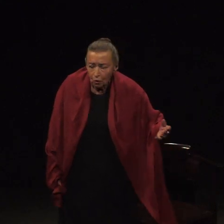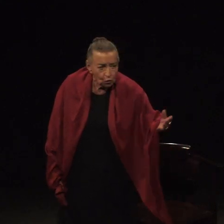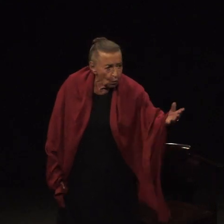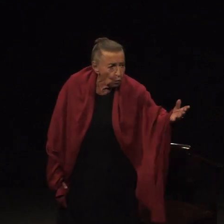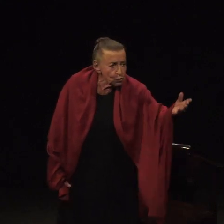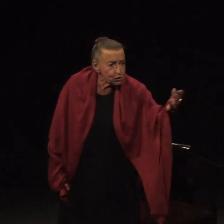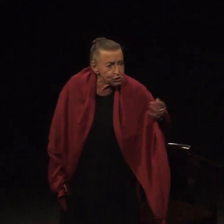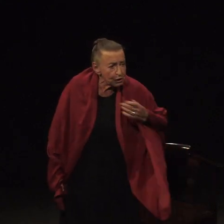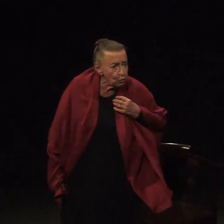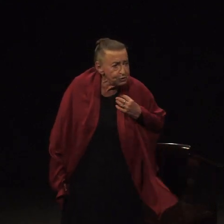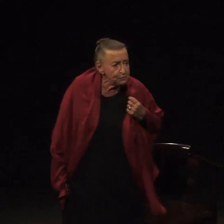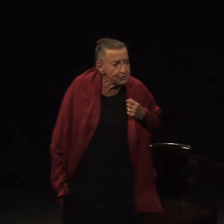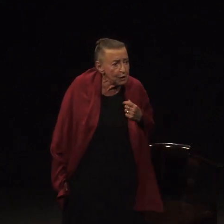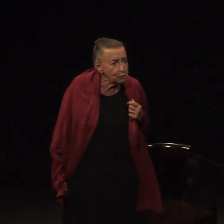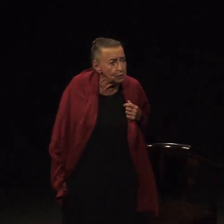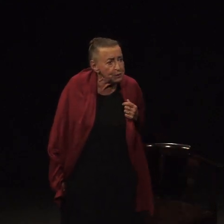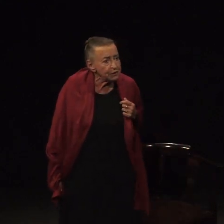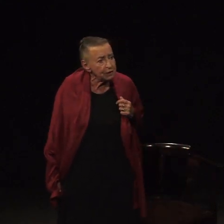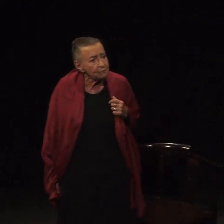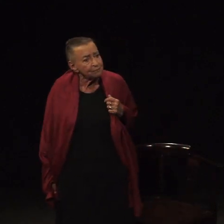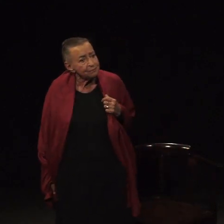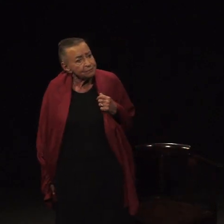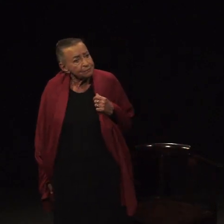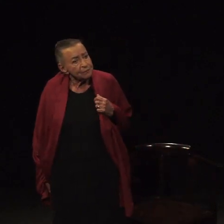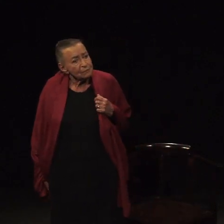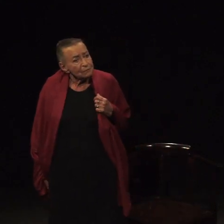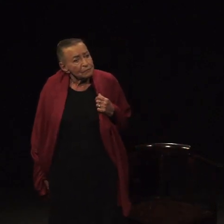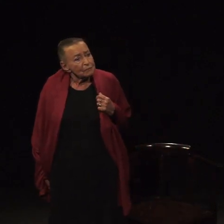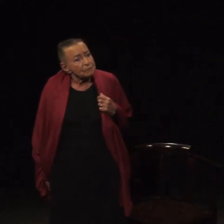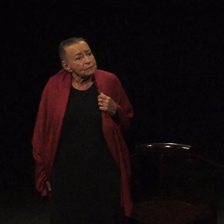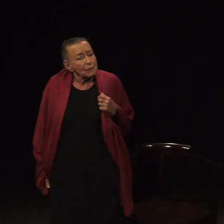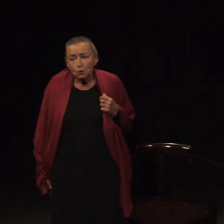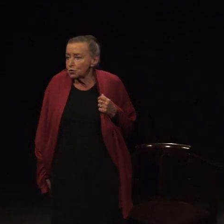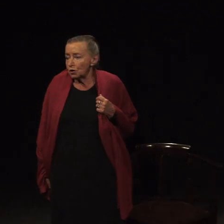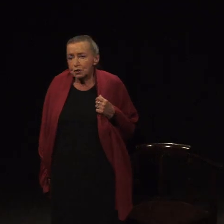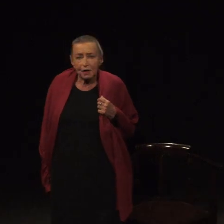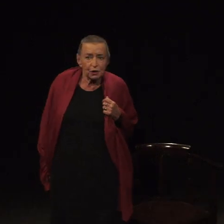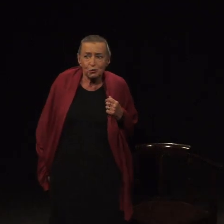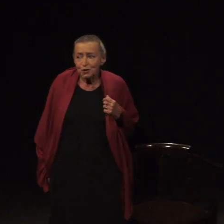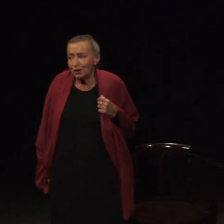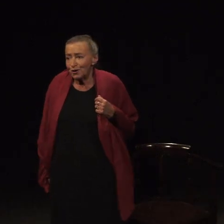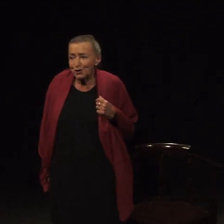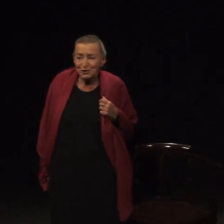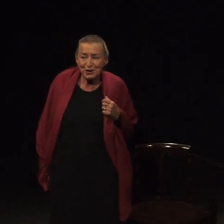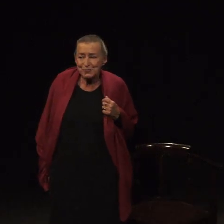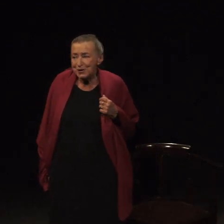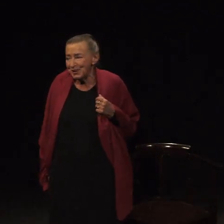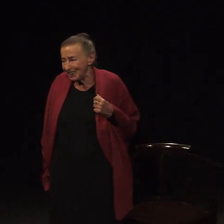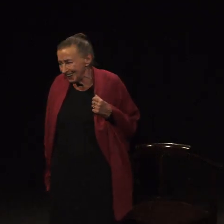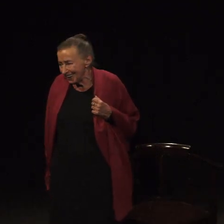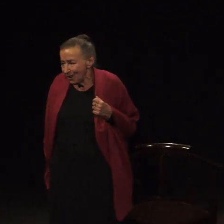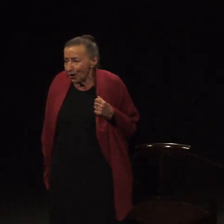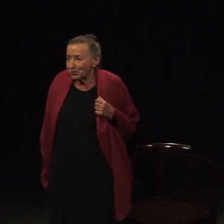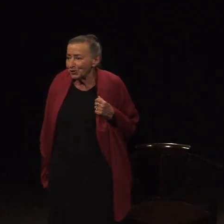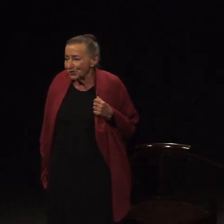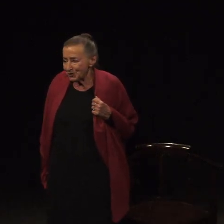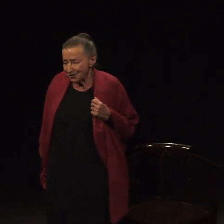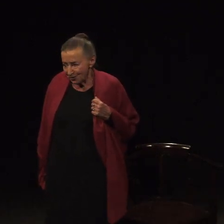beneath it coarser skin showed, especially round the mouth. Tadeusz's eyes, having found one treachery,